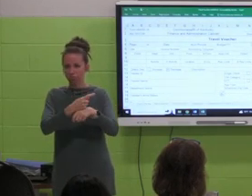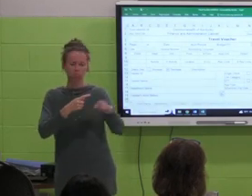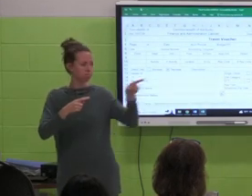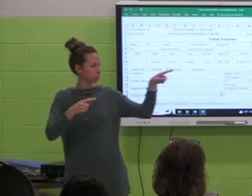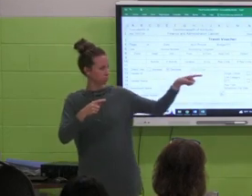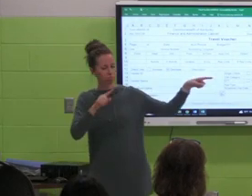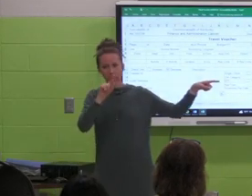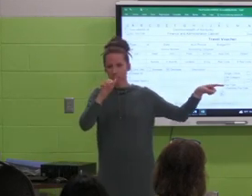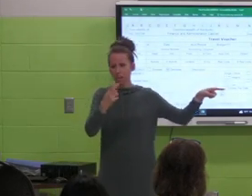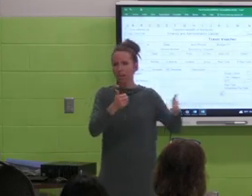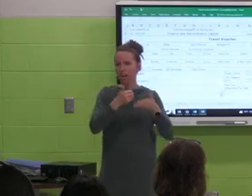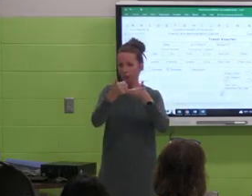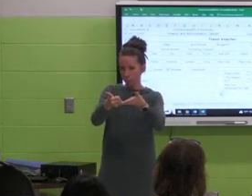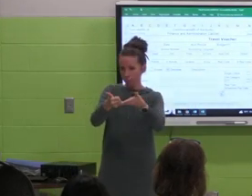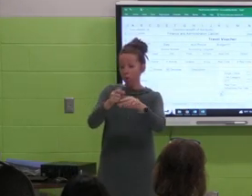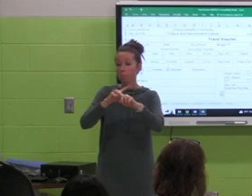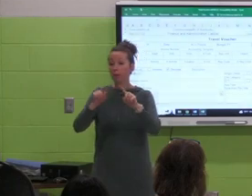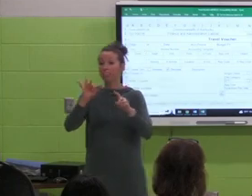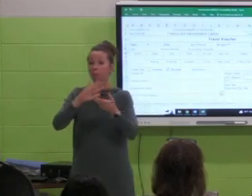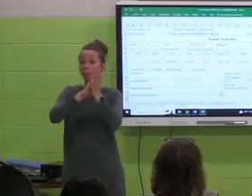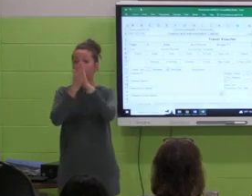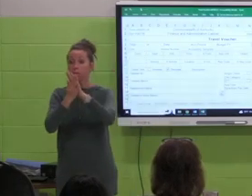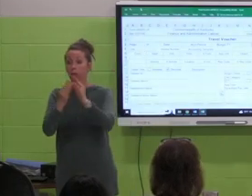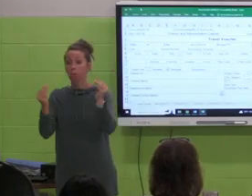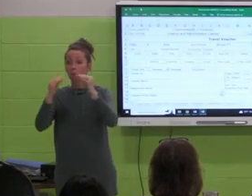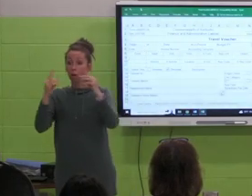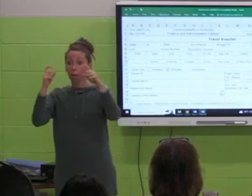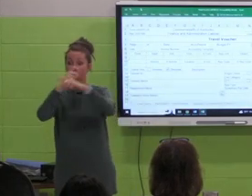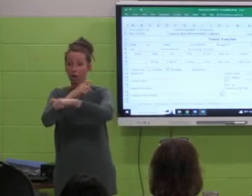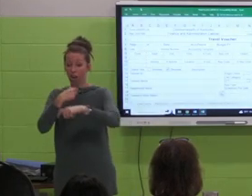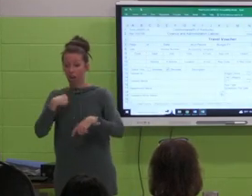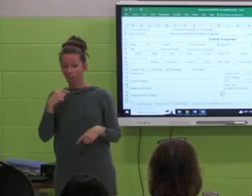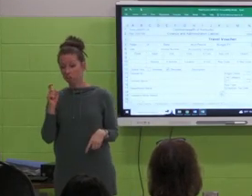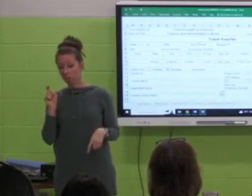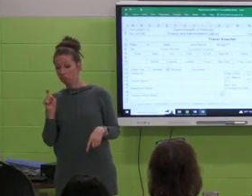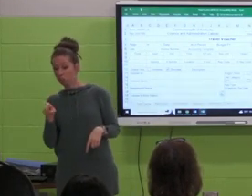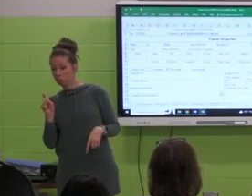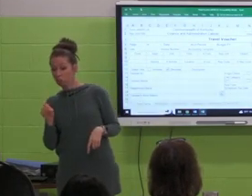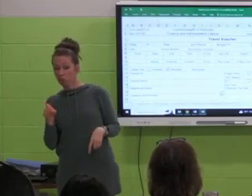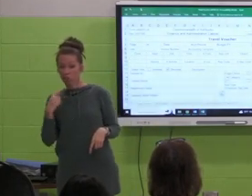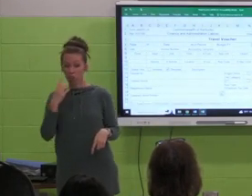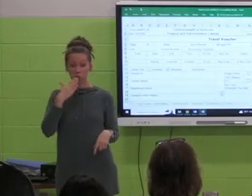answers if it becomes more philosophical do I need to buy this is this look bad do I need